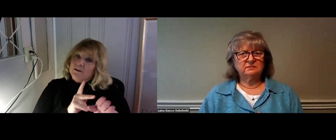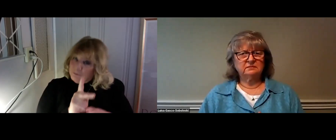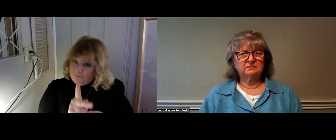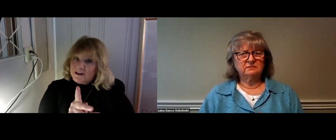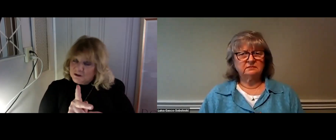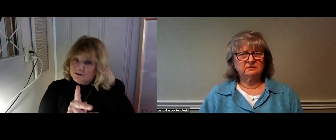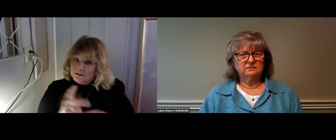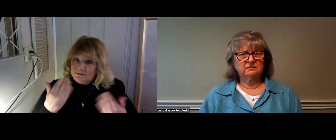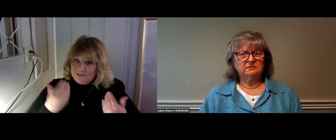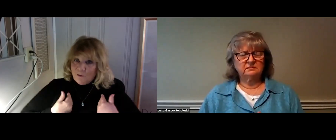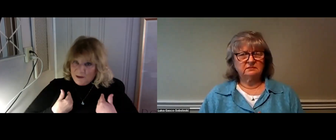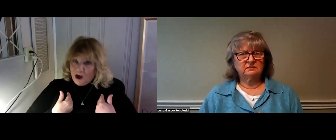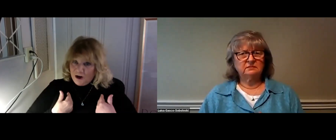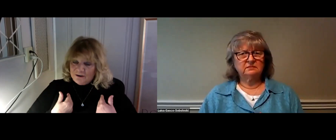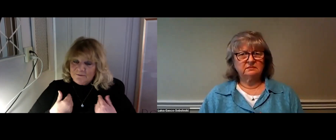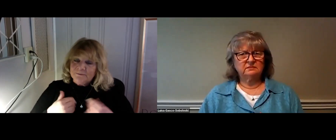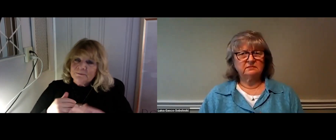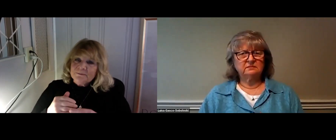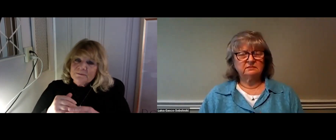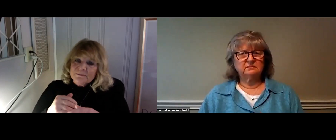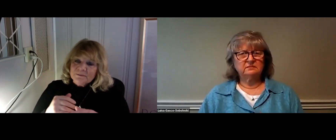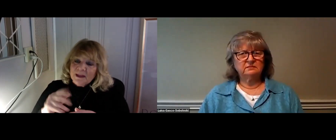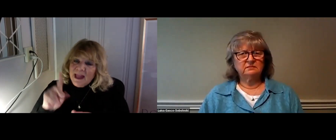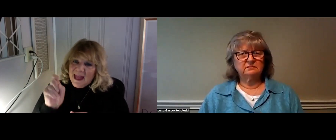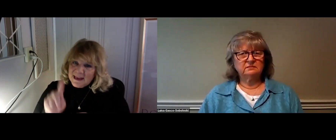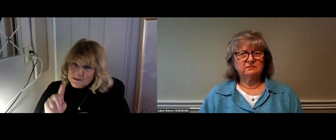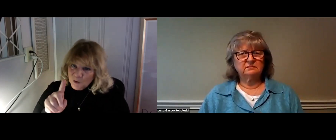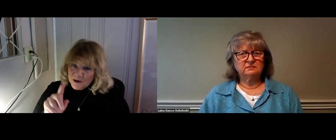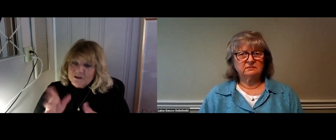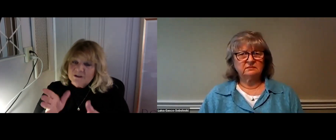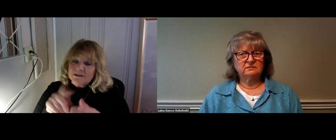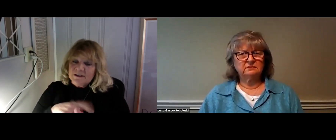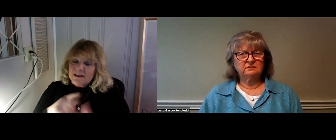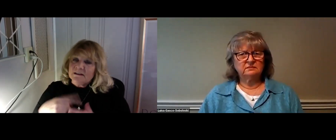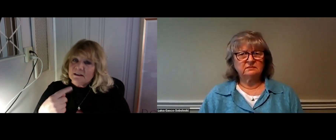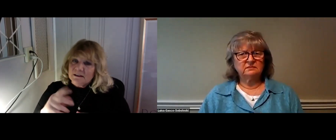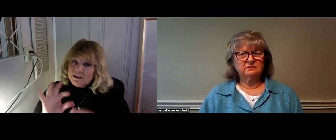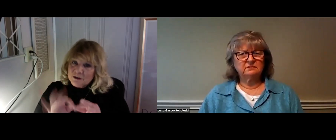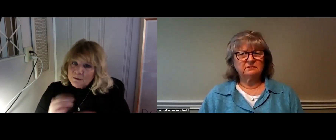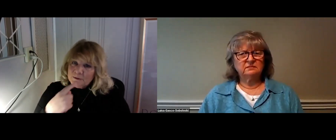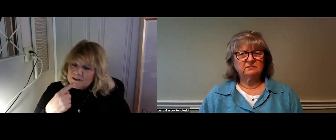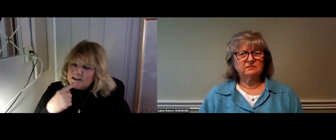professional that we are, asked some questions and then the interpreter said,